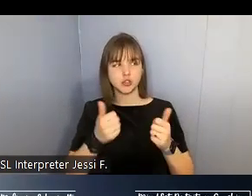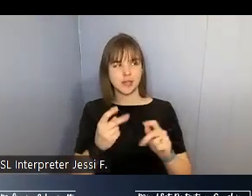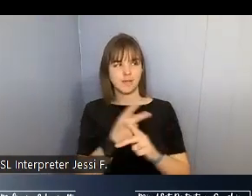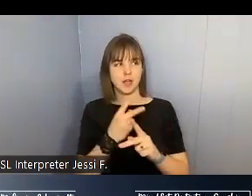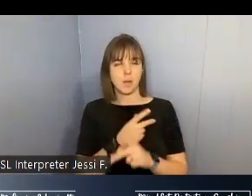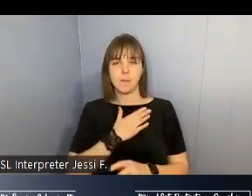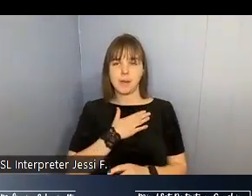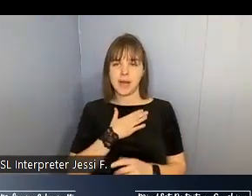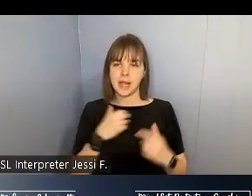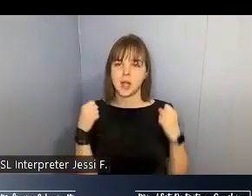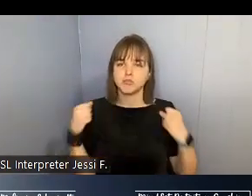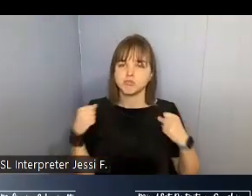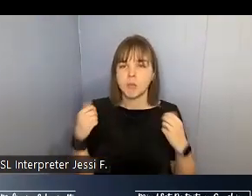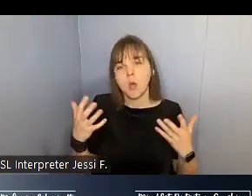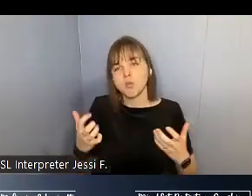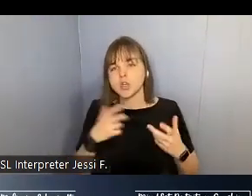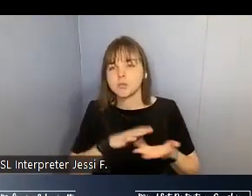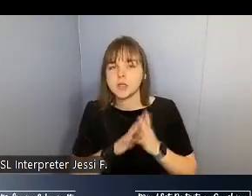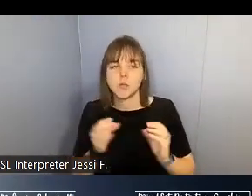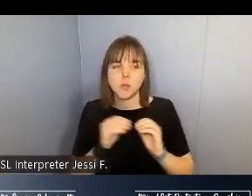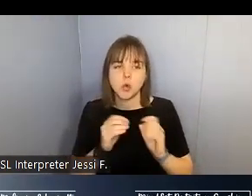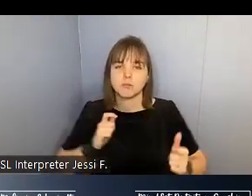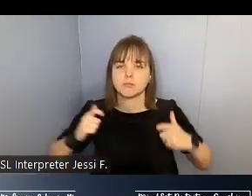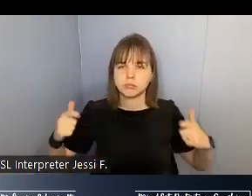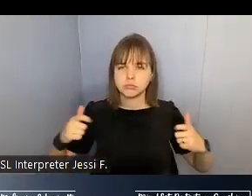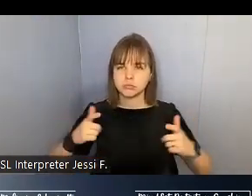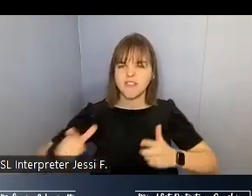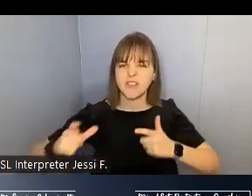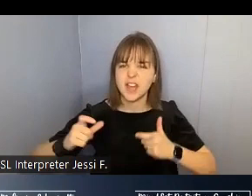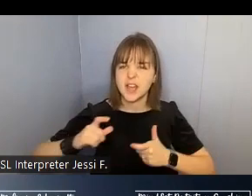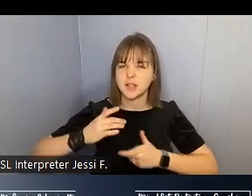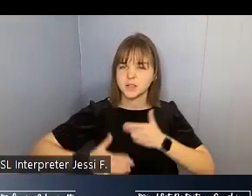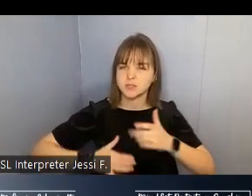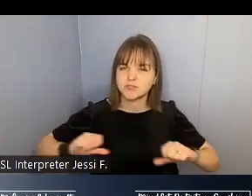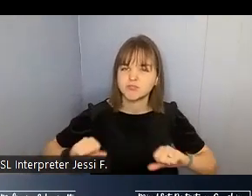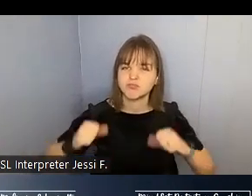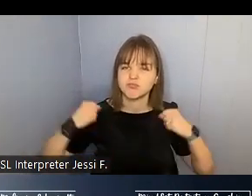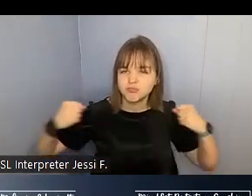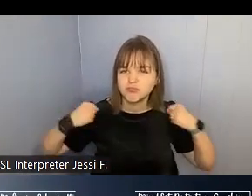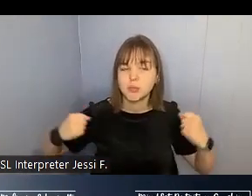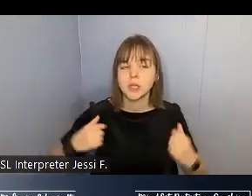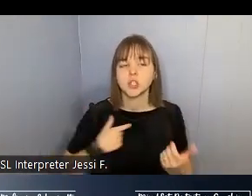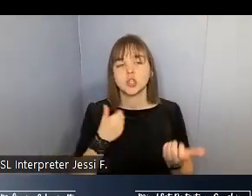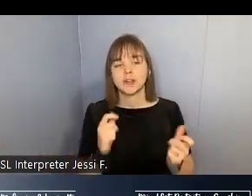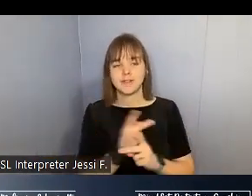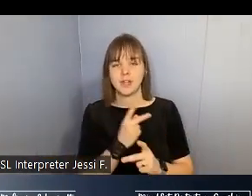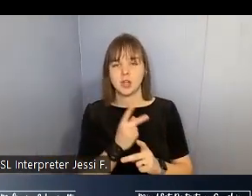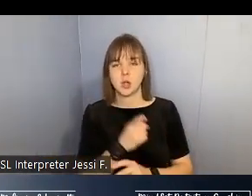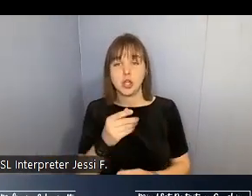you eating foods that make you feel and perform your best? How are you fueling your workouts so that you are making gains from all the work you're